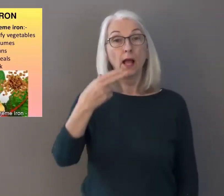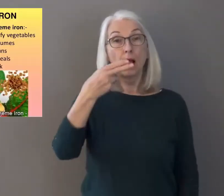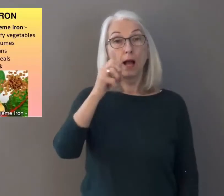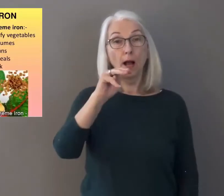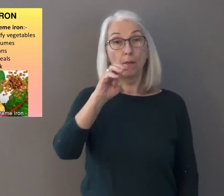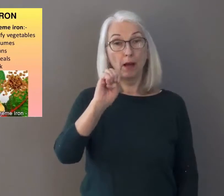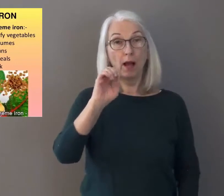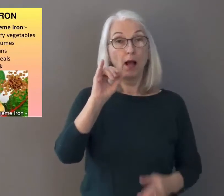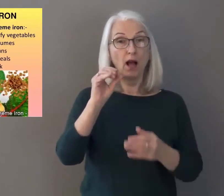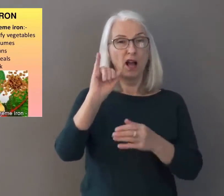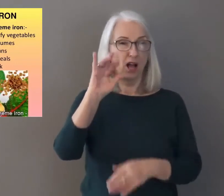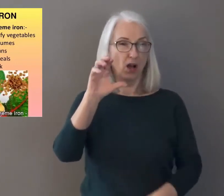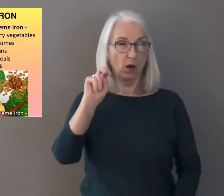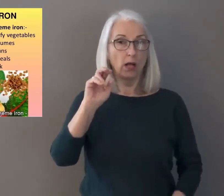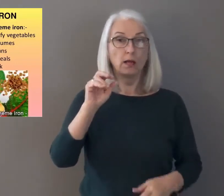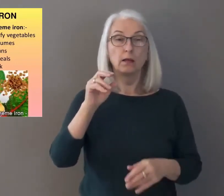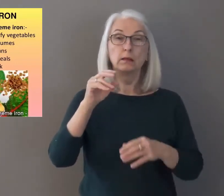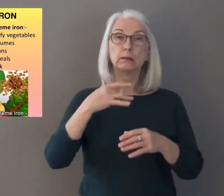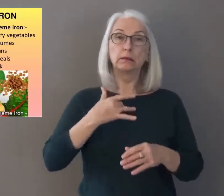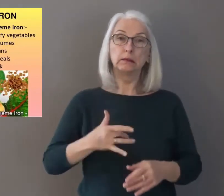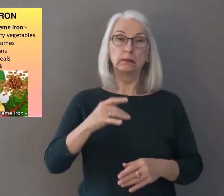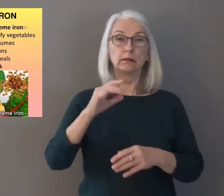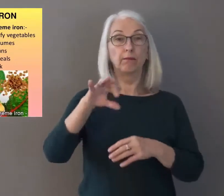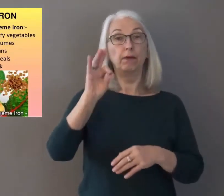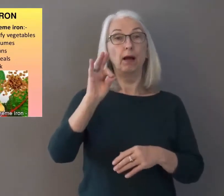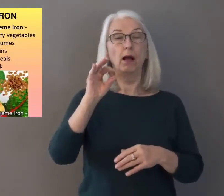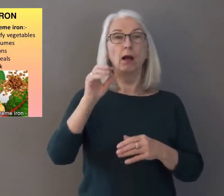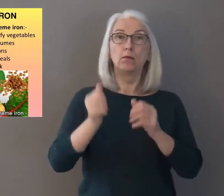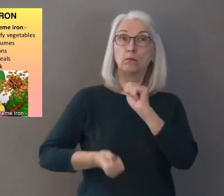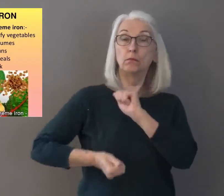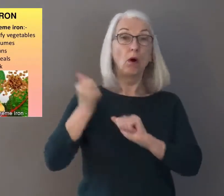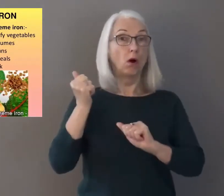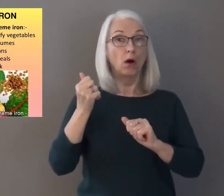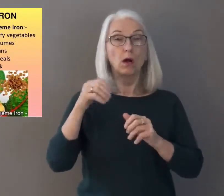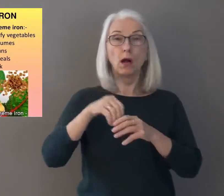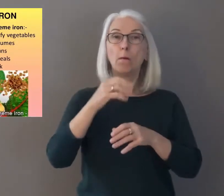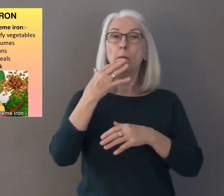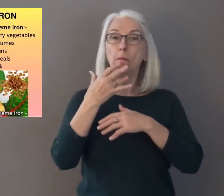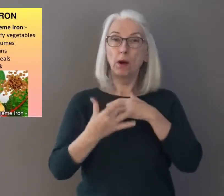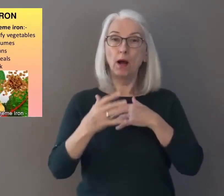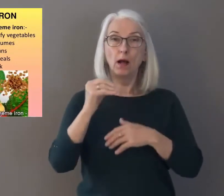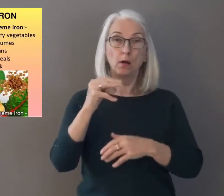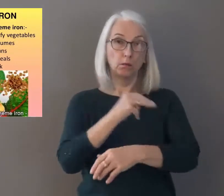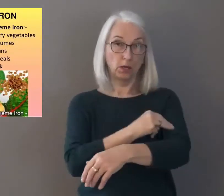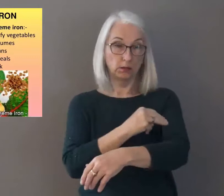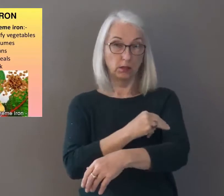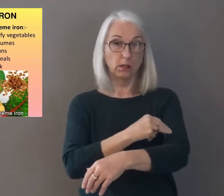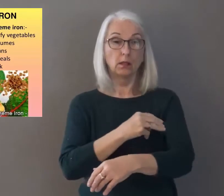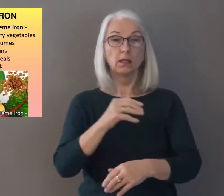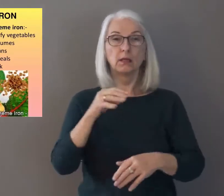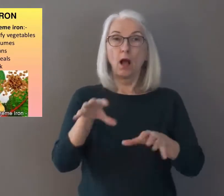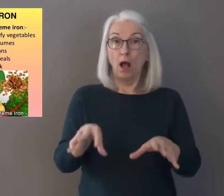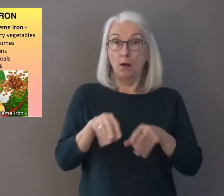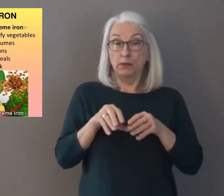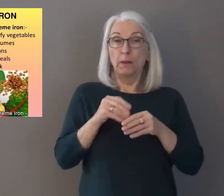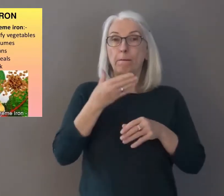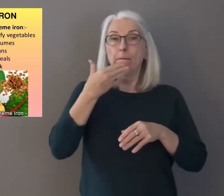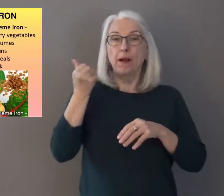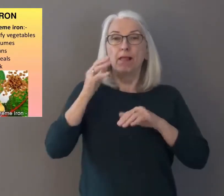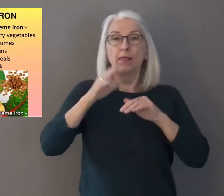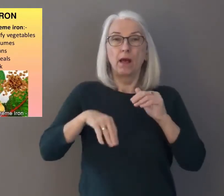Heme iron, the type found predominantly in blood and muscle, is absorbed better than